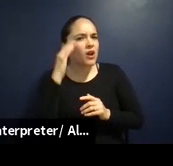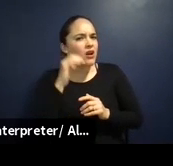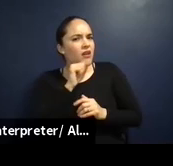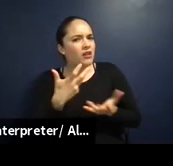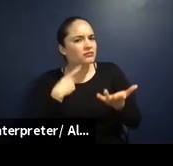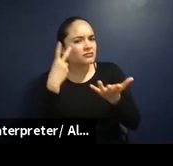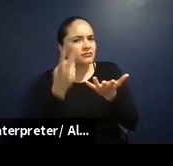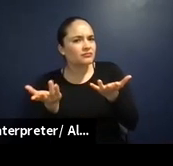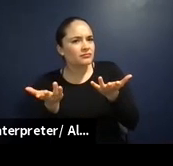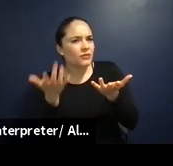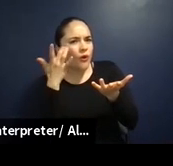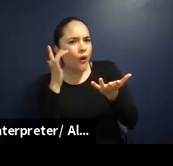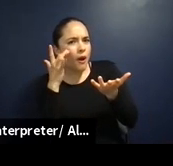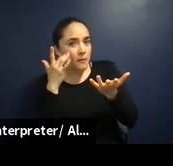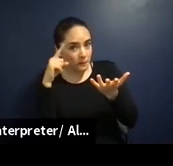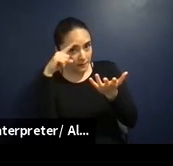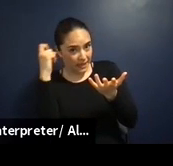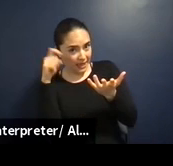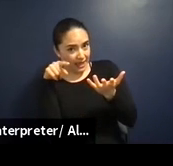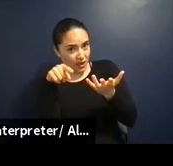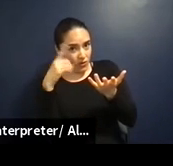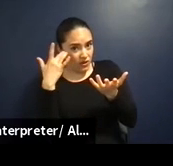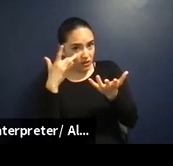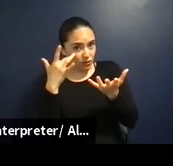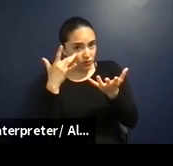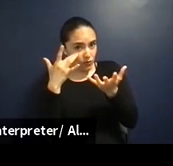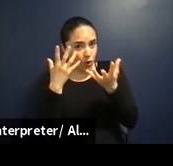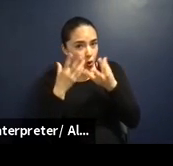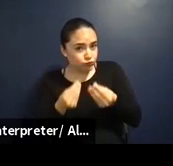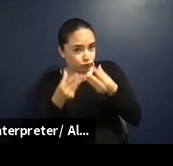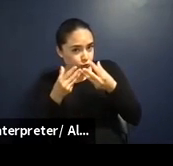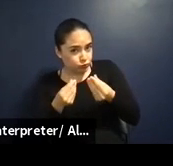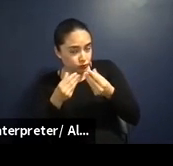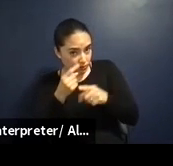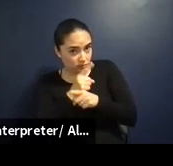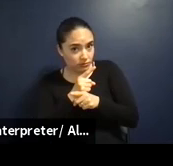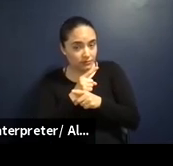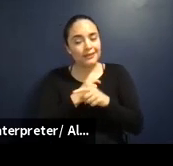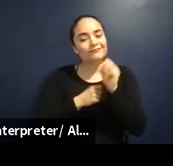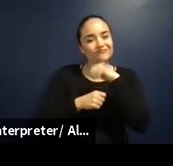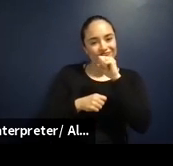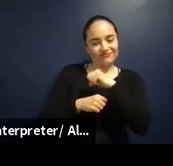is. Makes it so fun. [Sarah]: So here's one that, at least in Minecraft is the opposite of squishy. So in